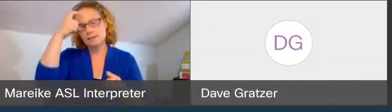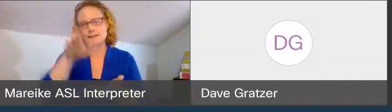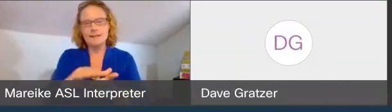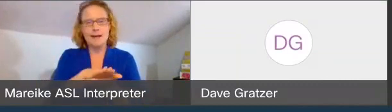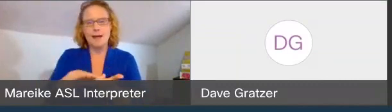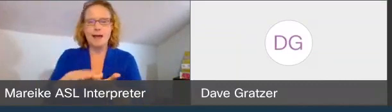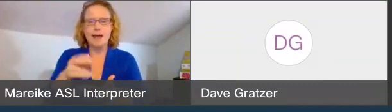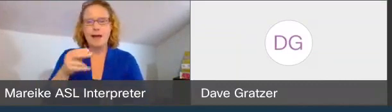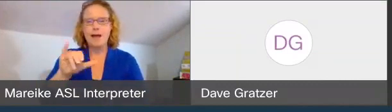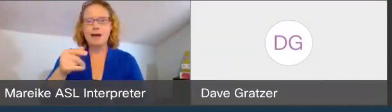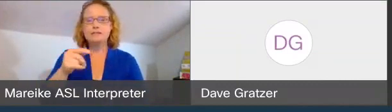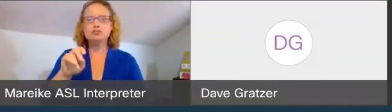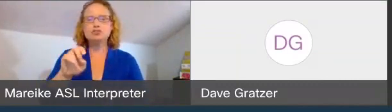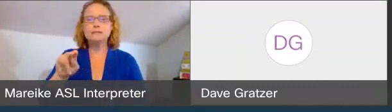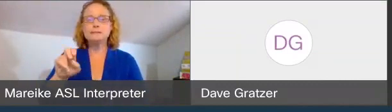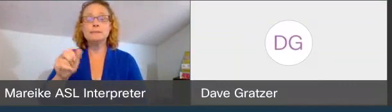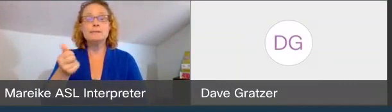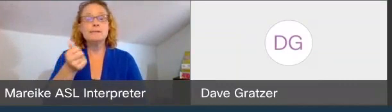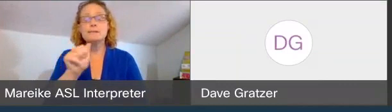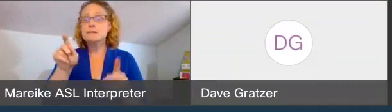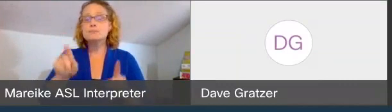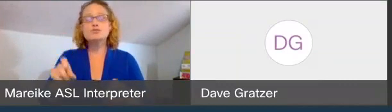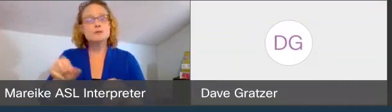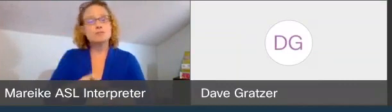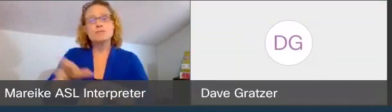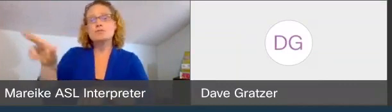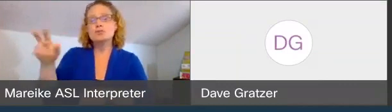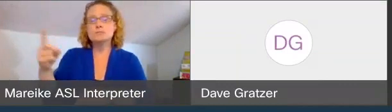So any provider or any person really can refer someone to ACTin New York City,